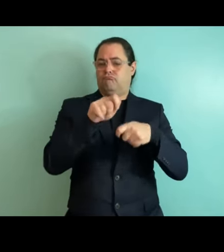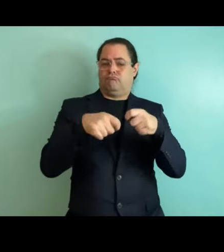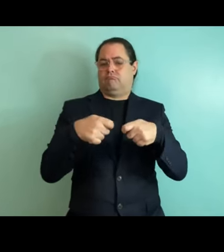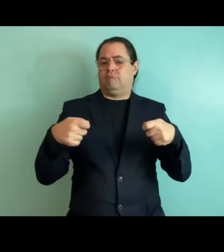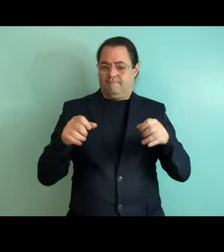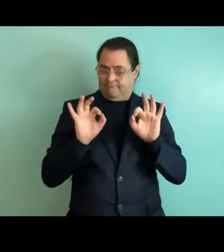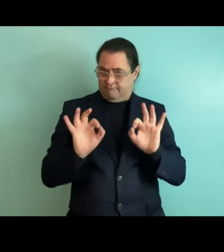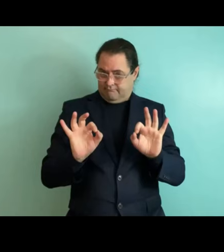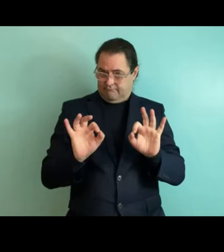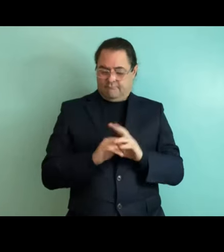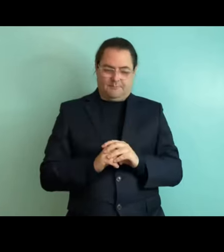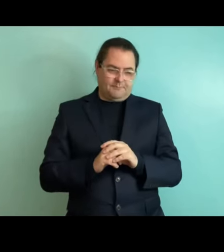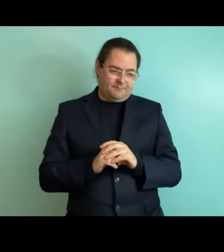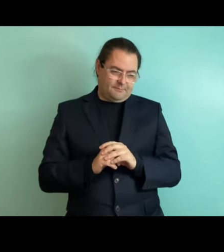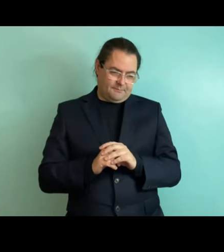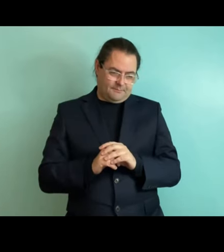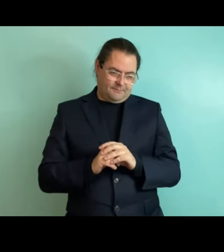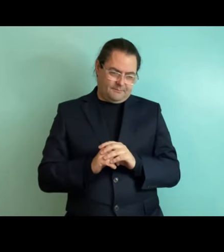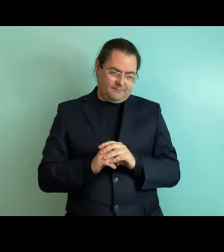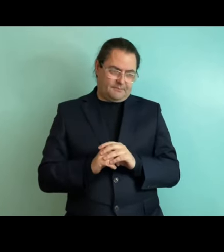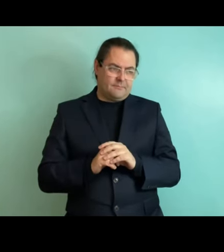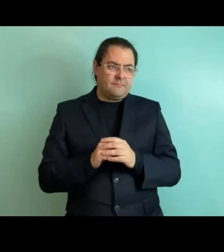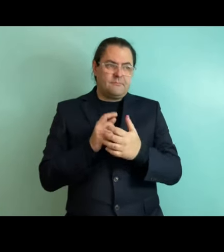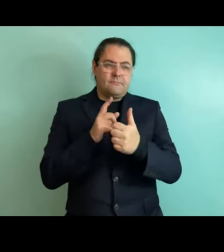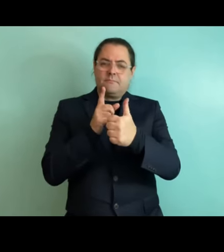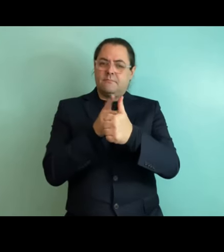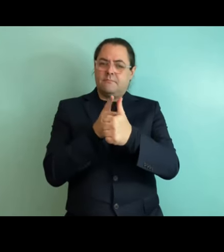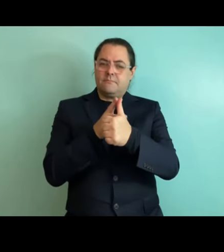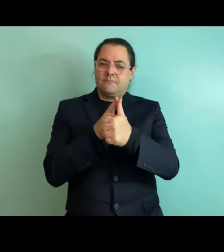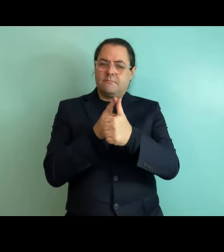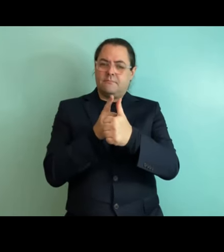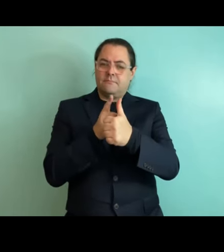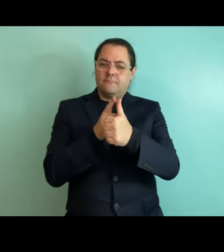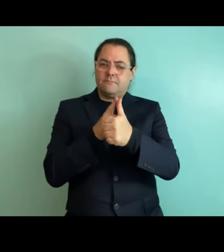piece young conclude around Olimpico. 11:17:46 Don't go should be Kumasi, Madam